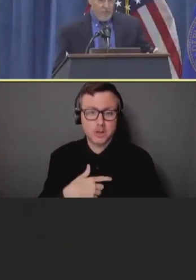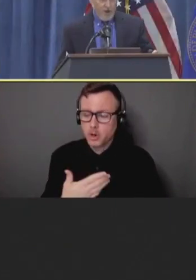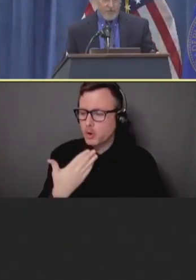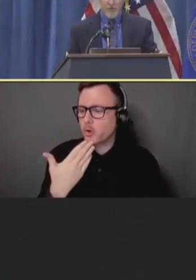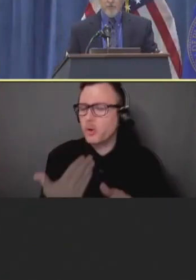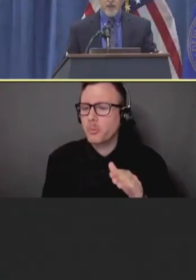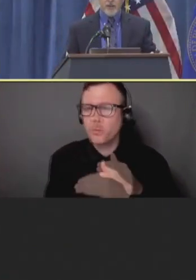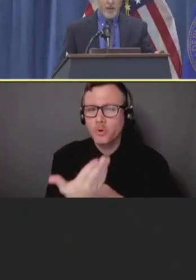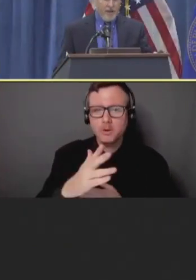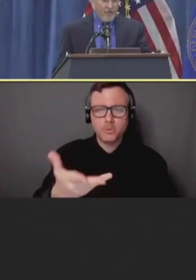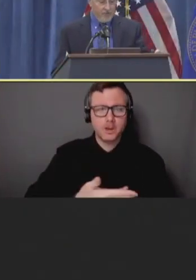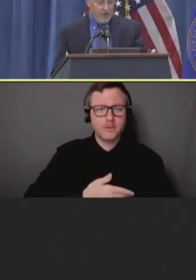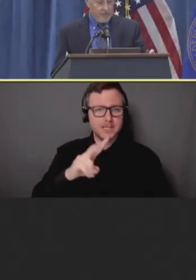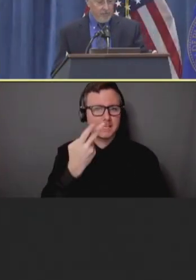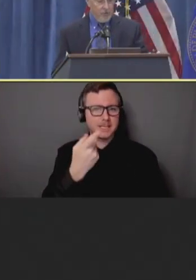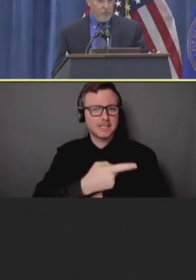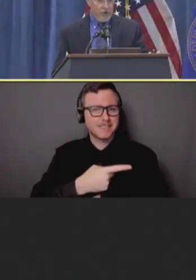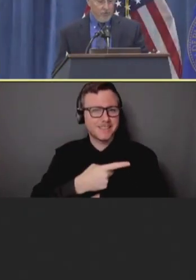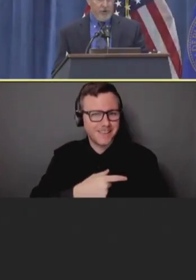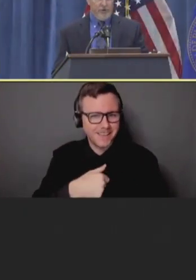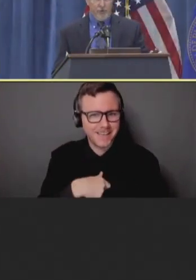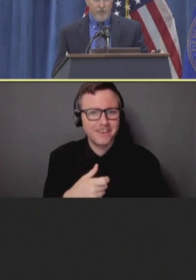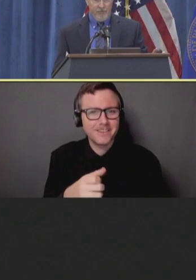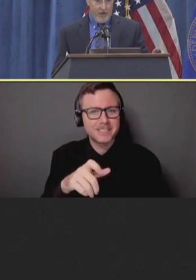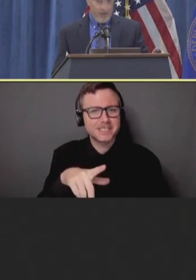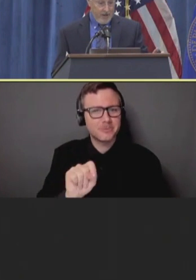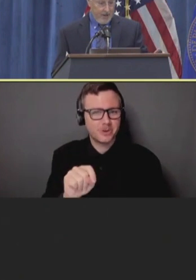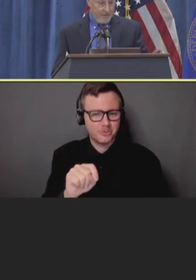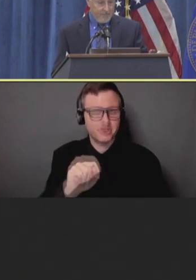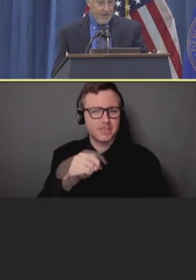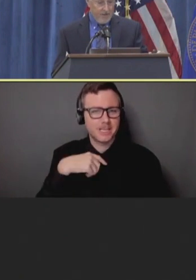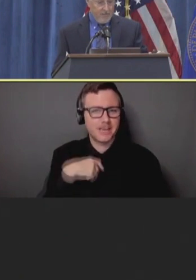Welcome to the second day of our September, 2022 NVAC meeting.